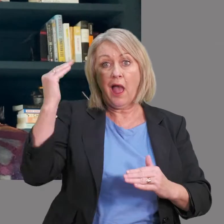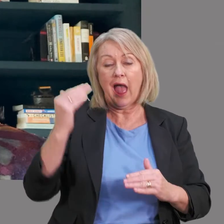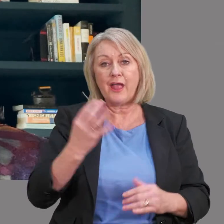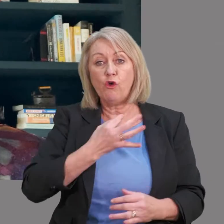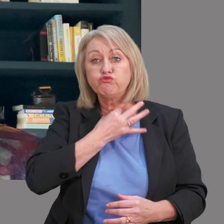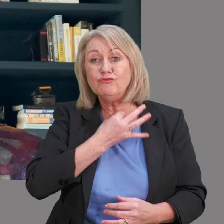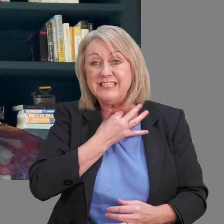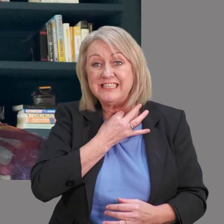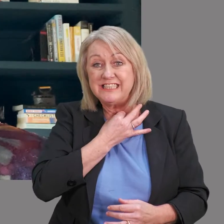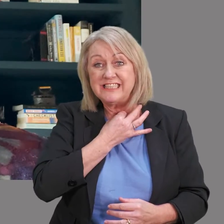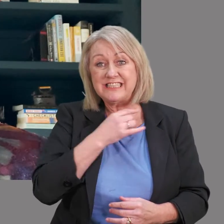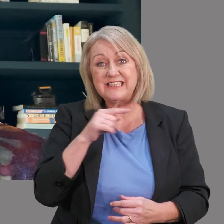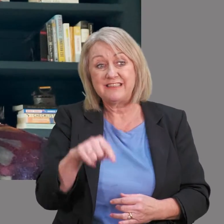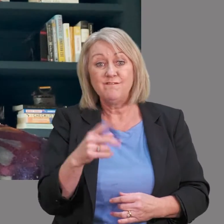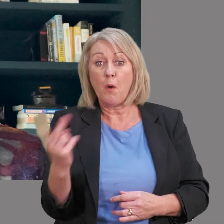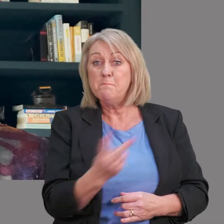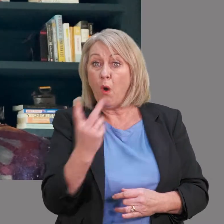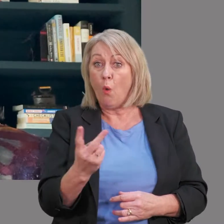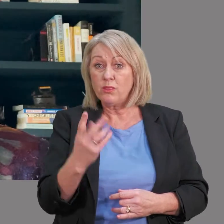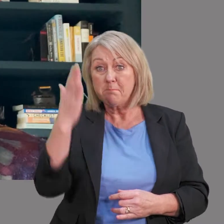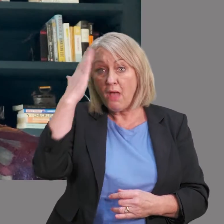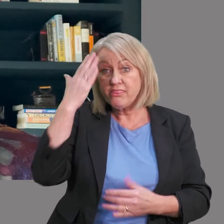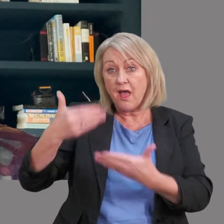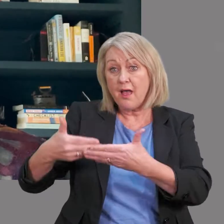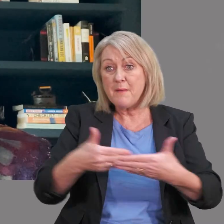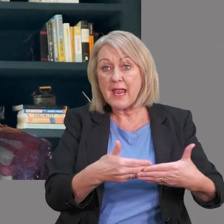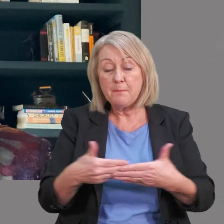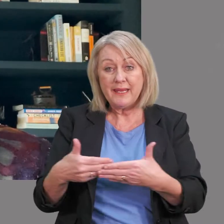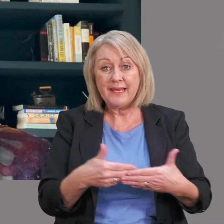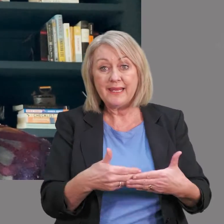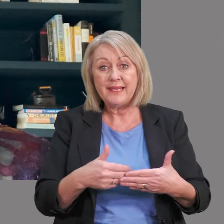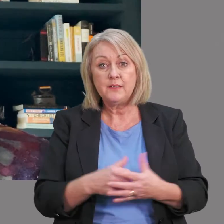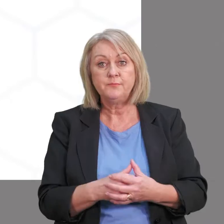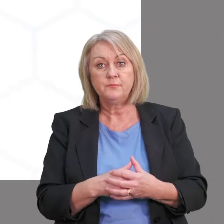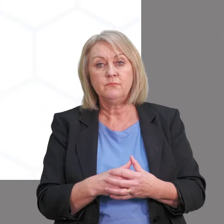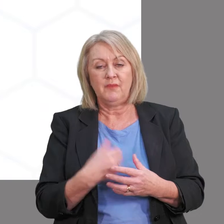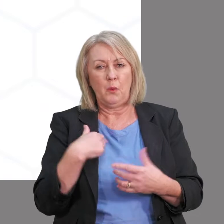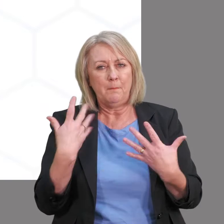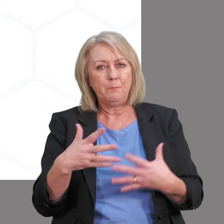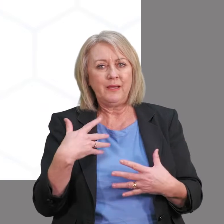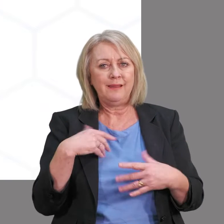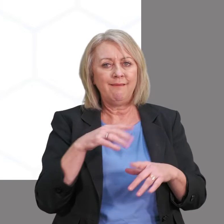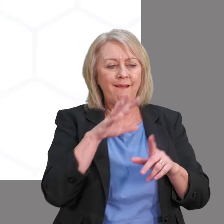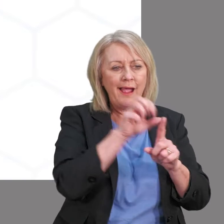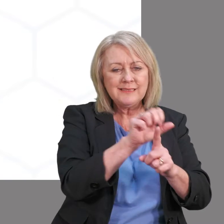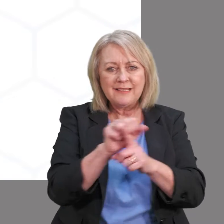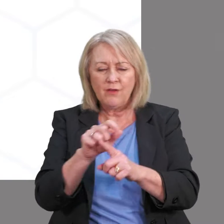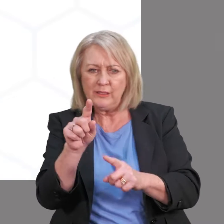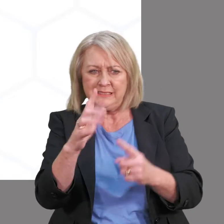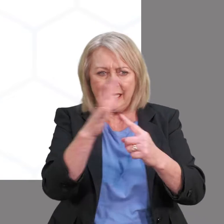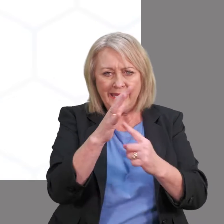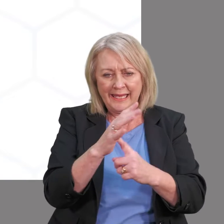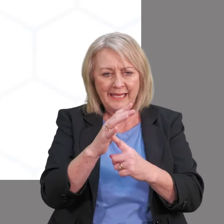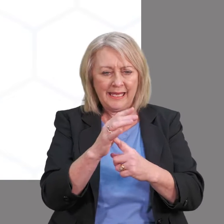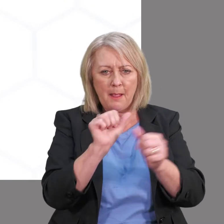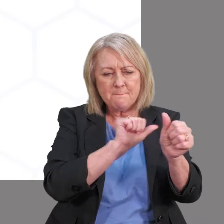morbidity is the greatest for both the woman and her baby. We identified evidence for key